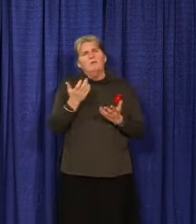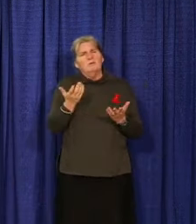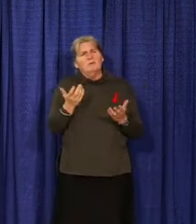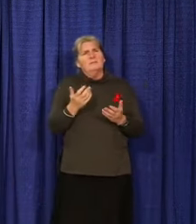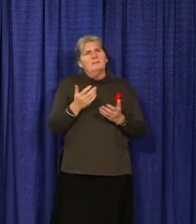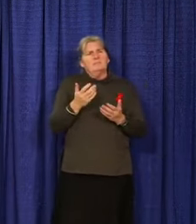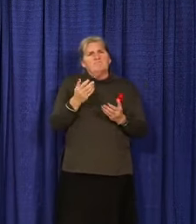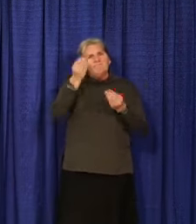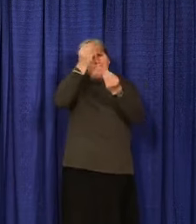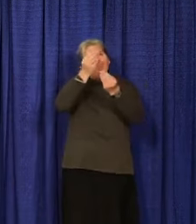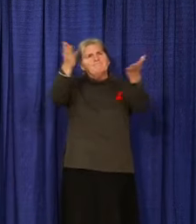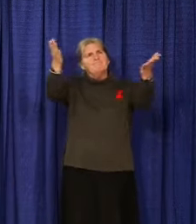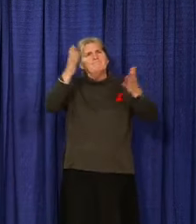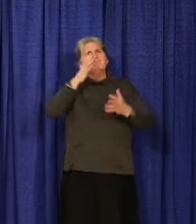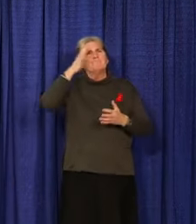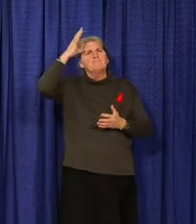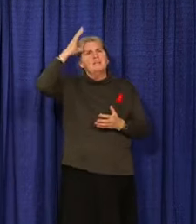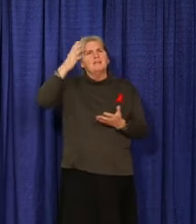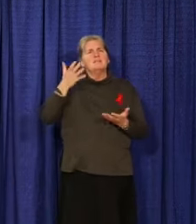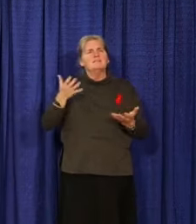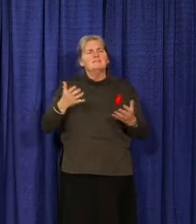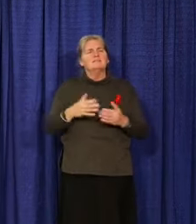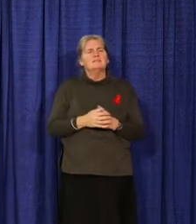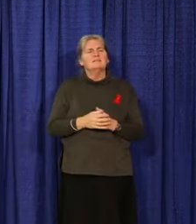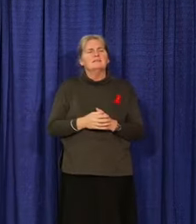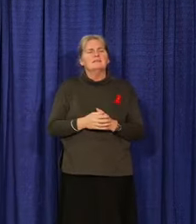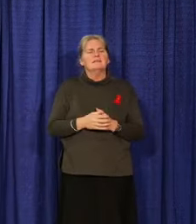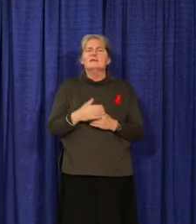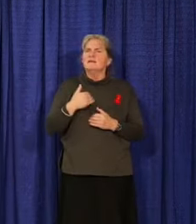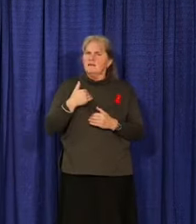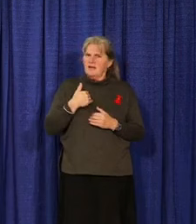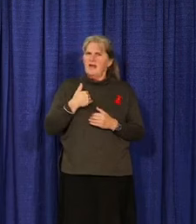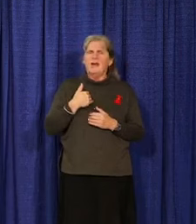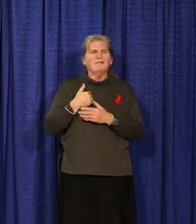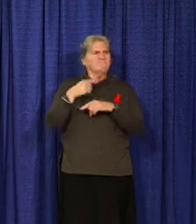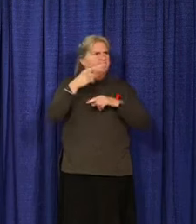as you have said, there is a